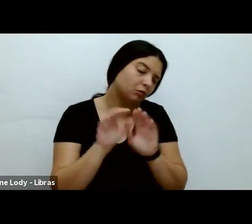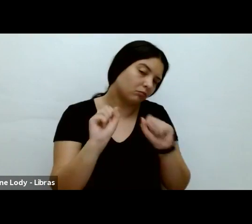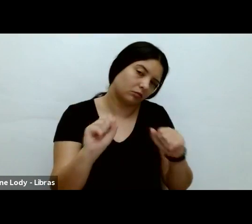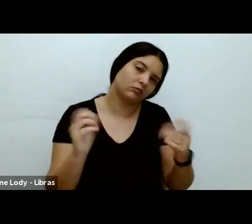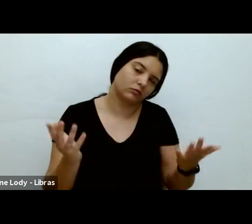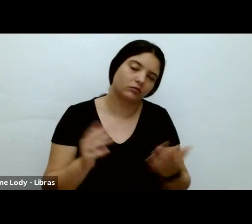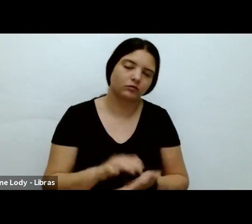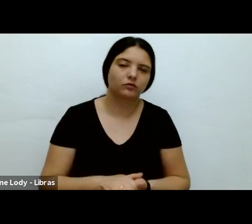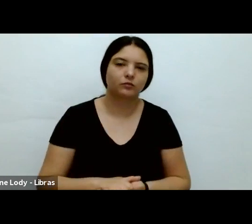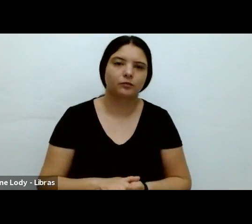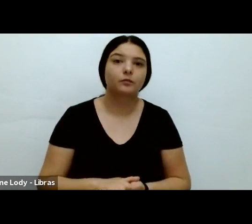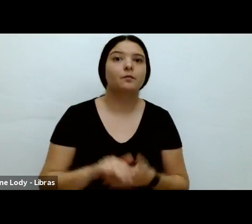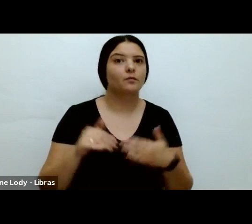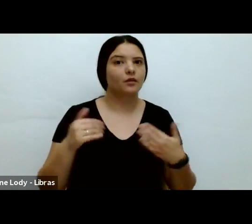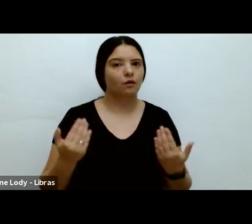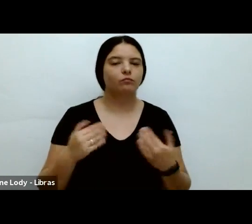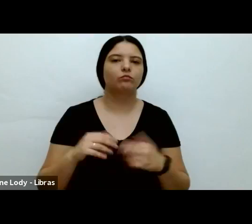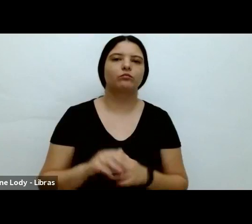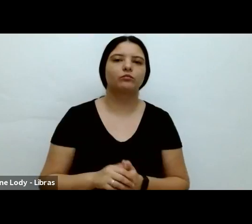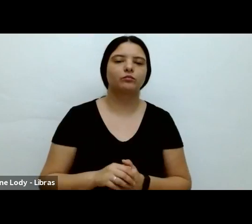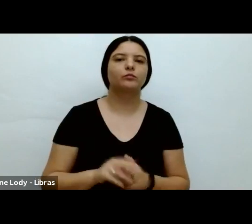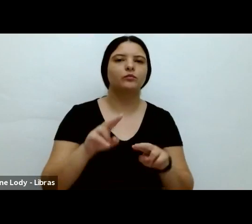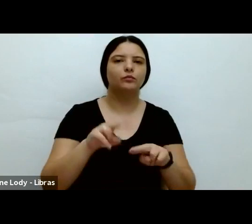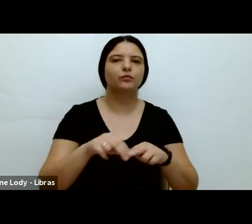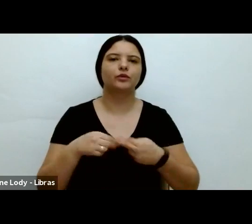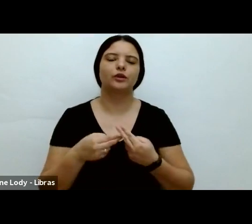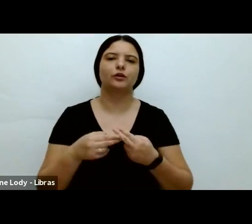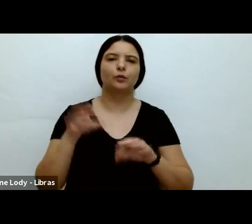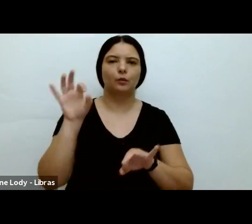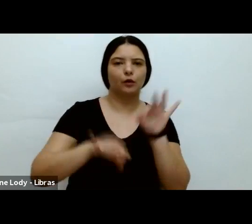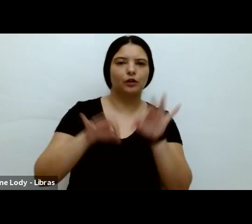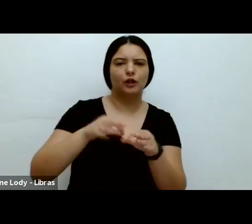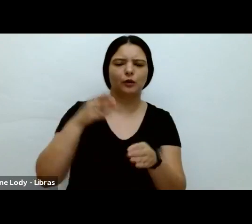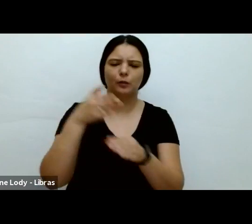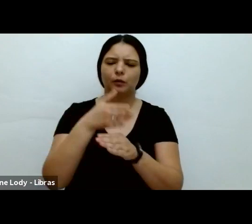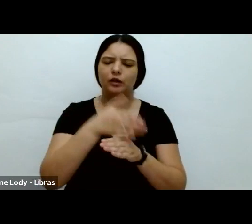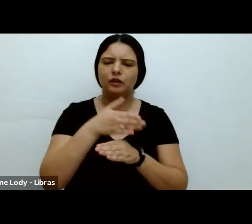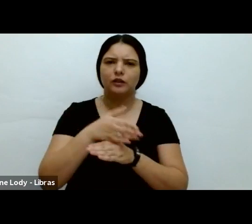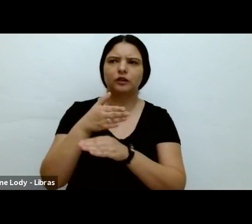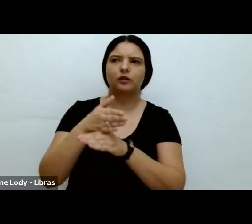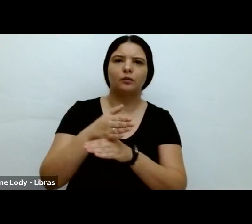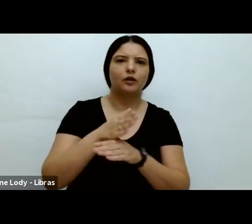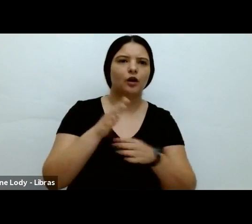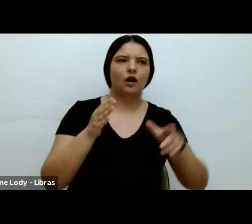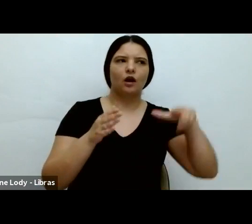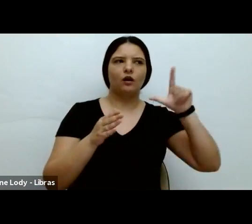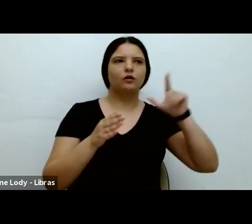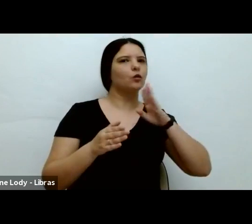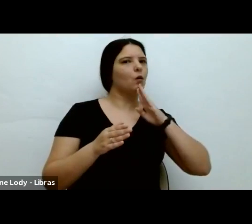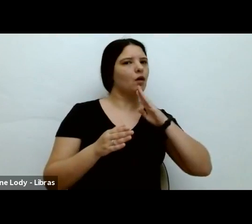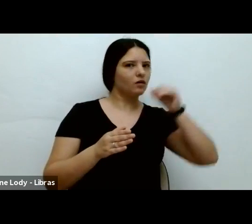in joining. o the road to the the road to the Project.